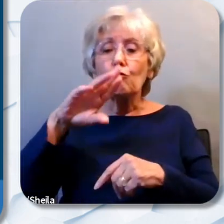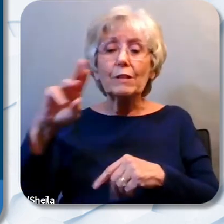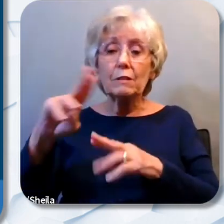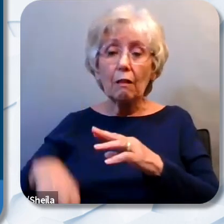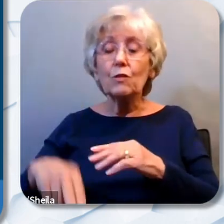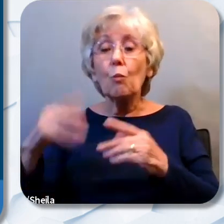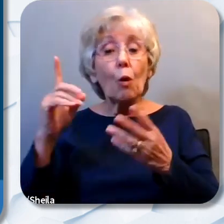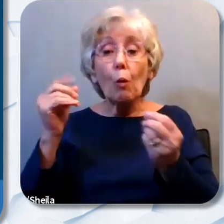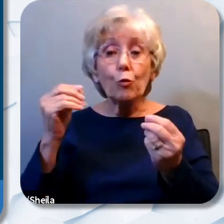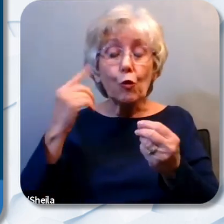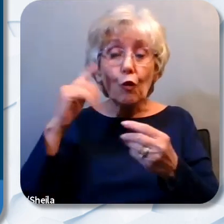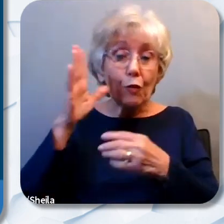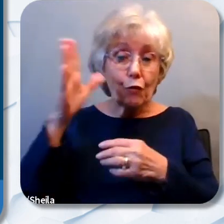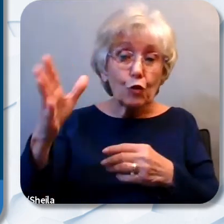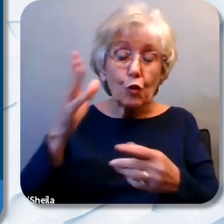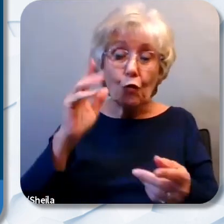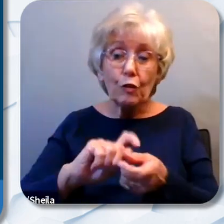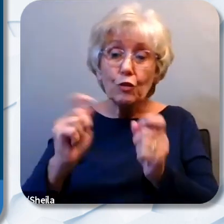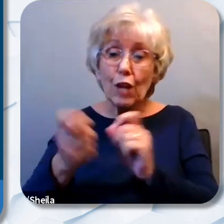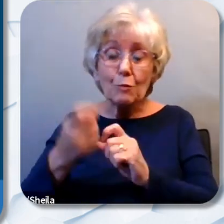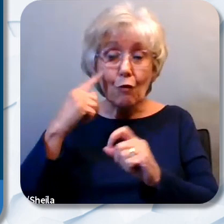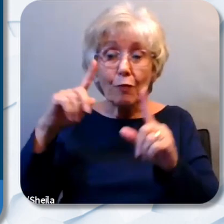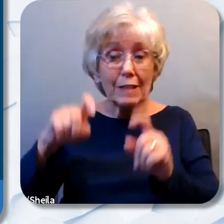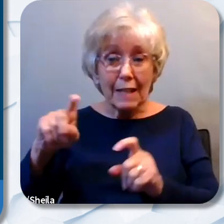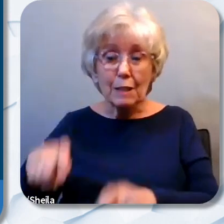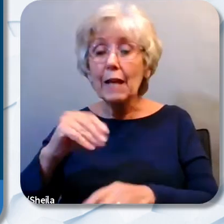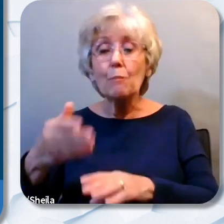move forward with changes to the assessments and to the preschool learning foundations.